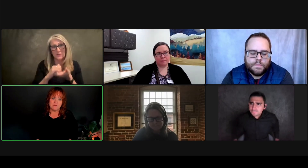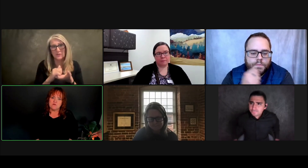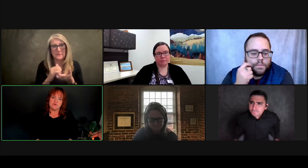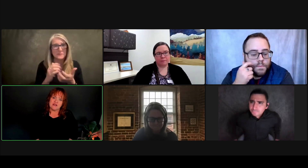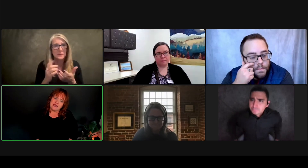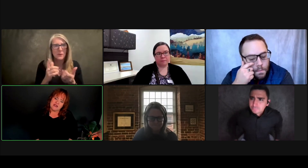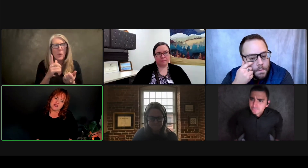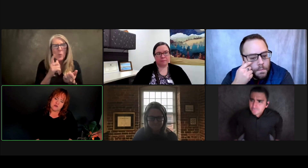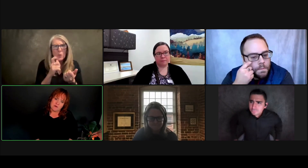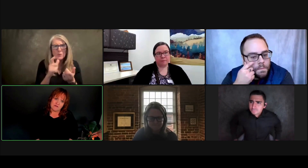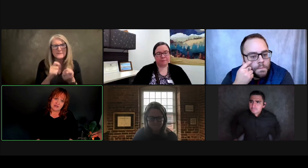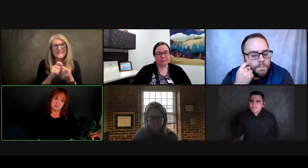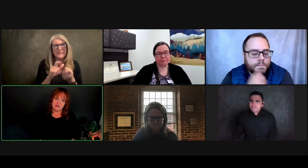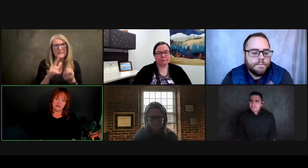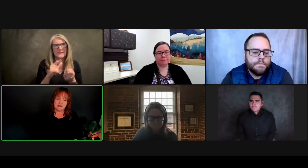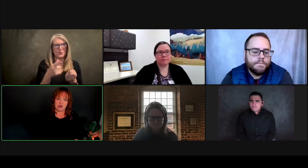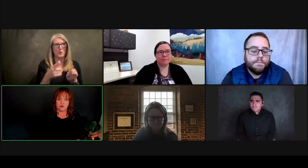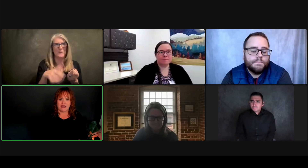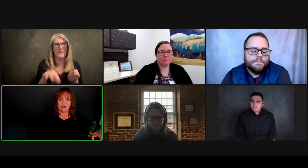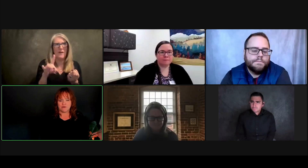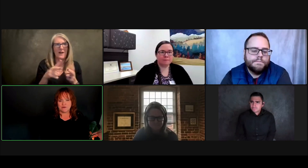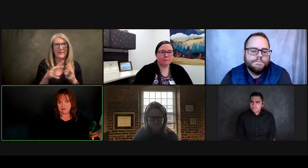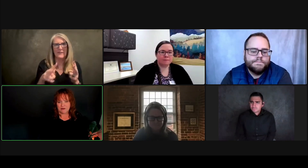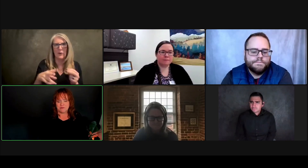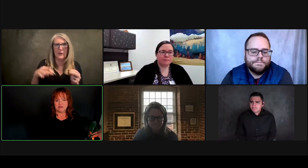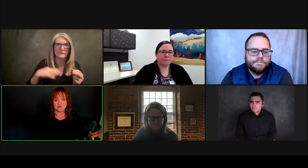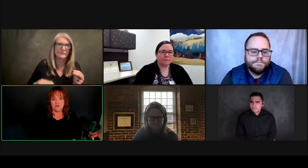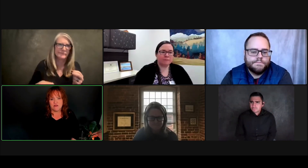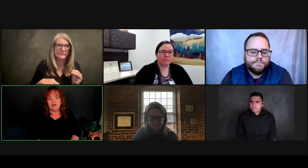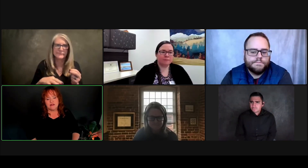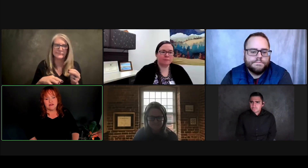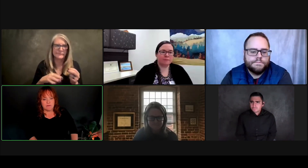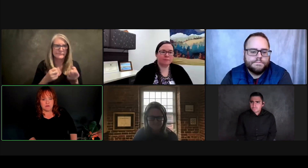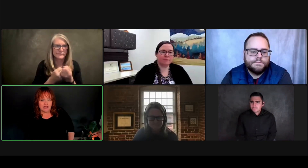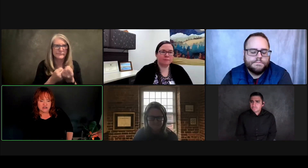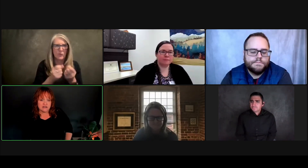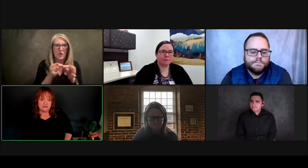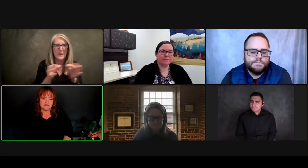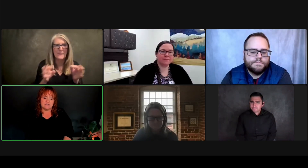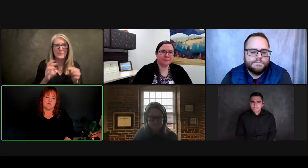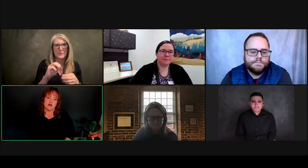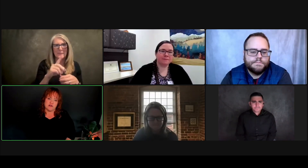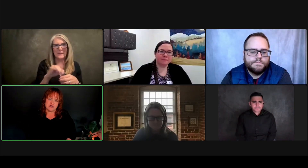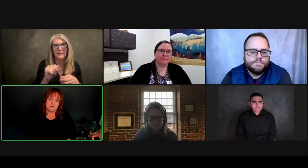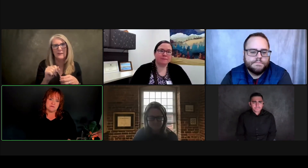Brittany, do you have experience on your campus with collaborations or partnerships